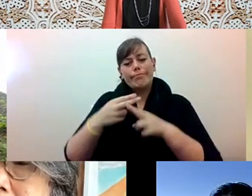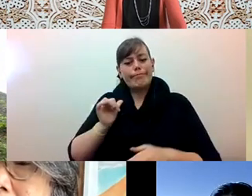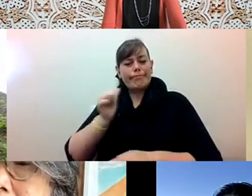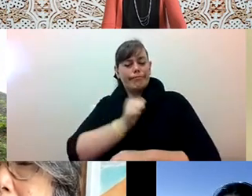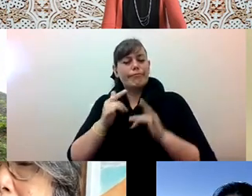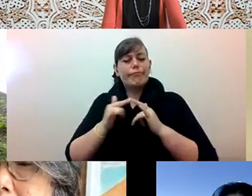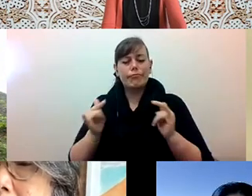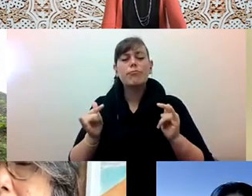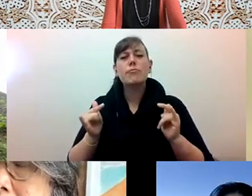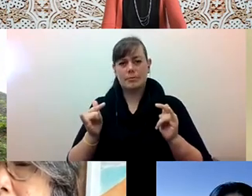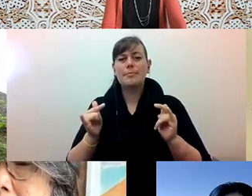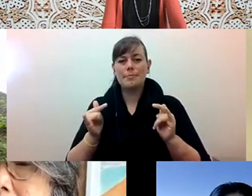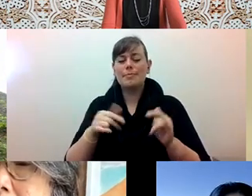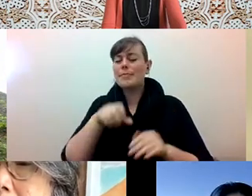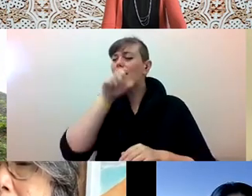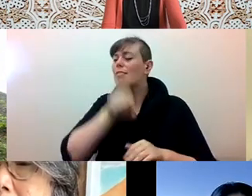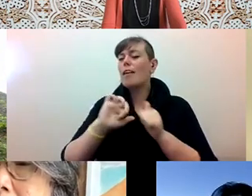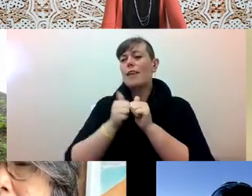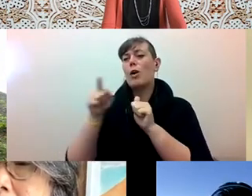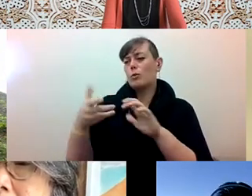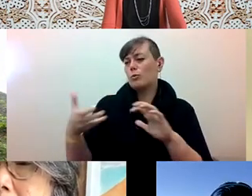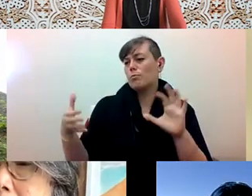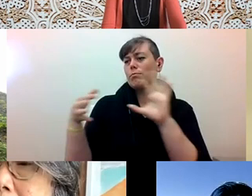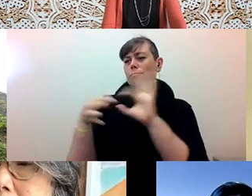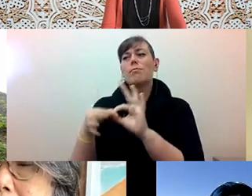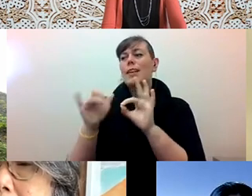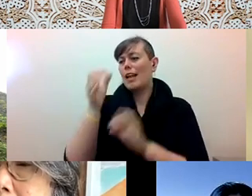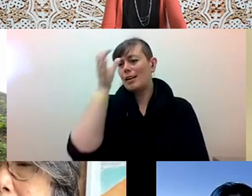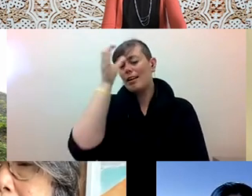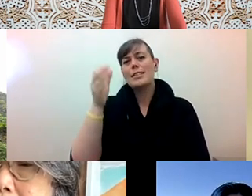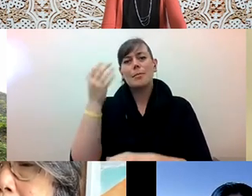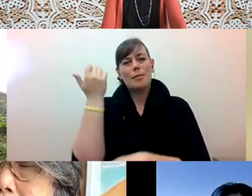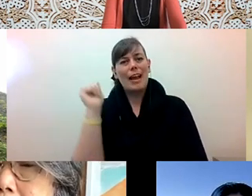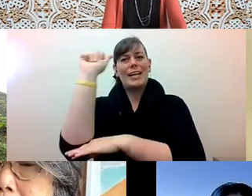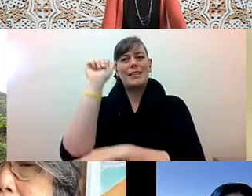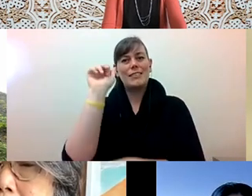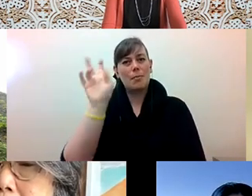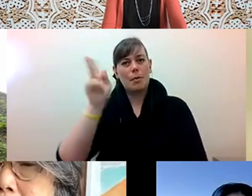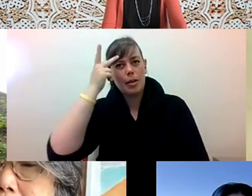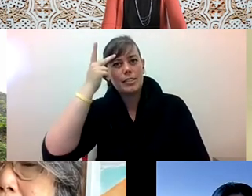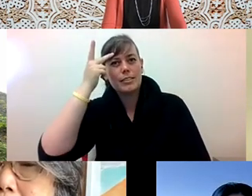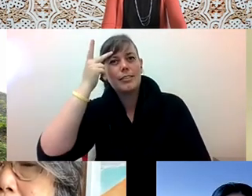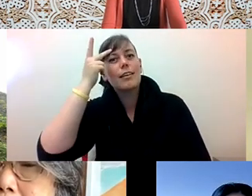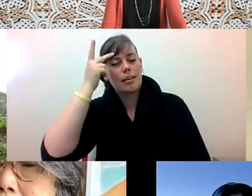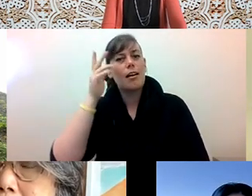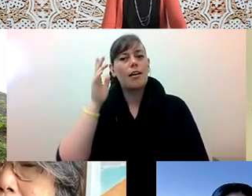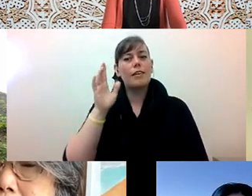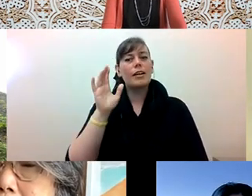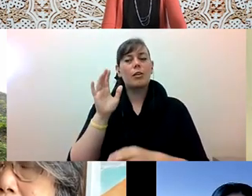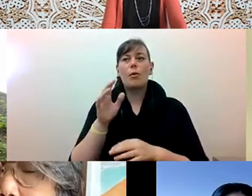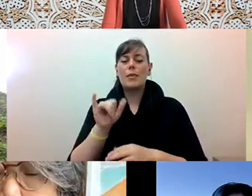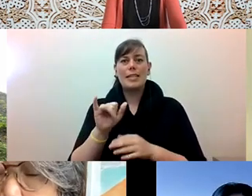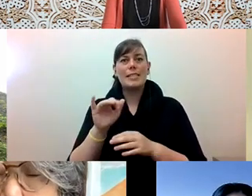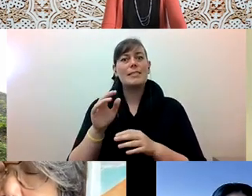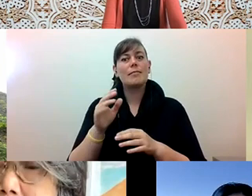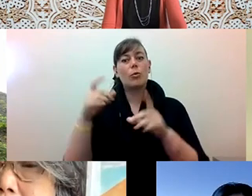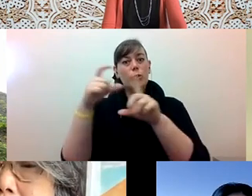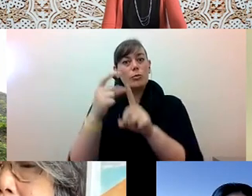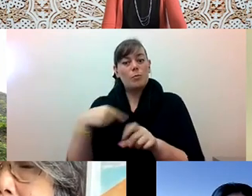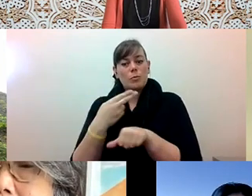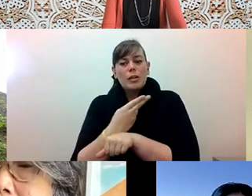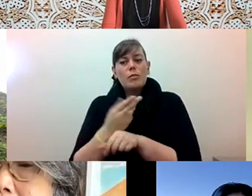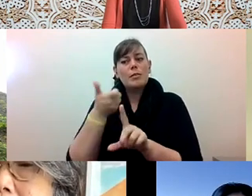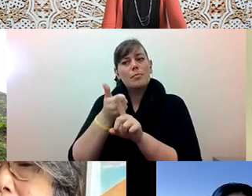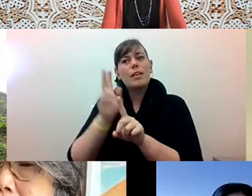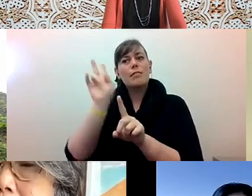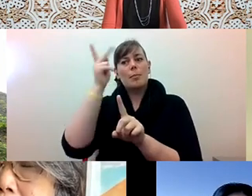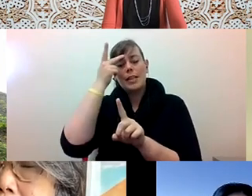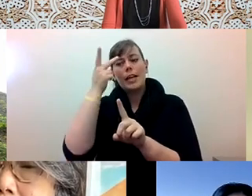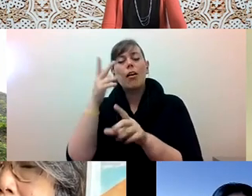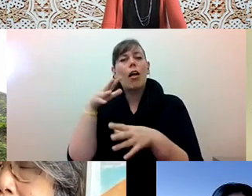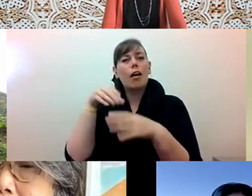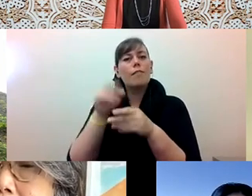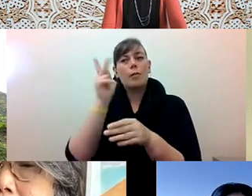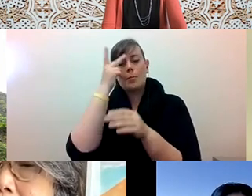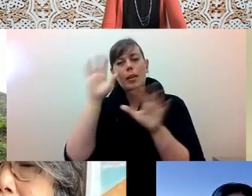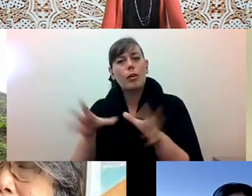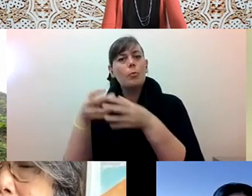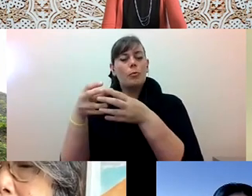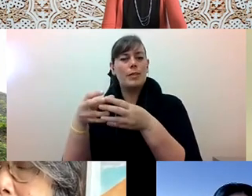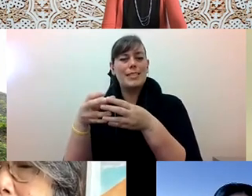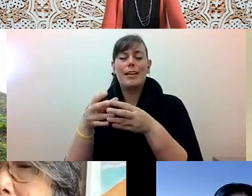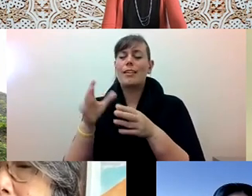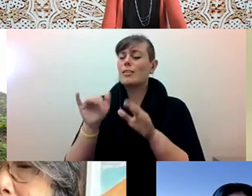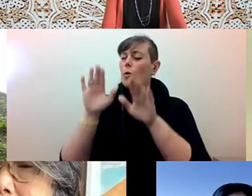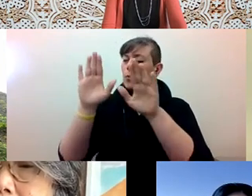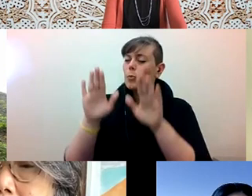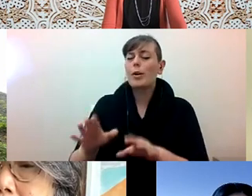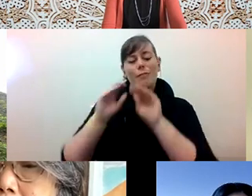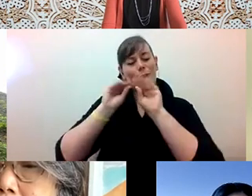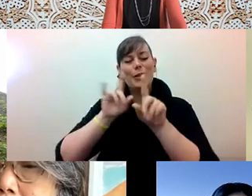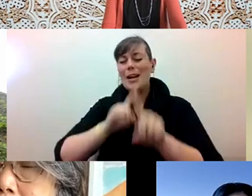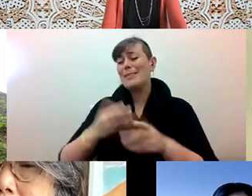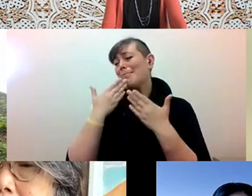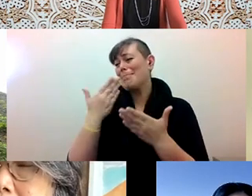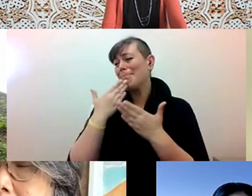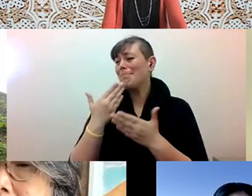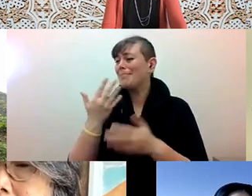Kyle Livie (he/him/his): and I love, how you tied this to this idea of activism and politics that these are politicized terms of political movements, so it's really fantastic, it's a really... it was very cogent, excellent answer, so thank you... thanks for the help. I will definitely be using that.